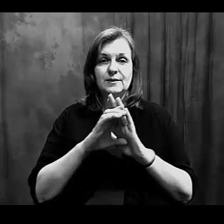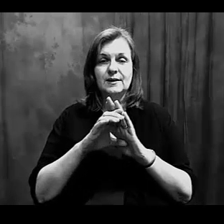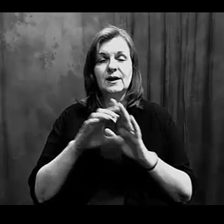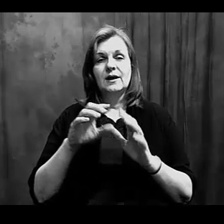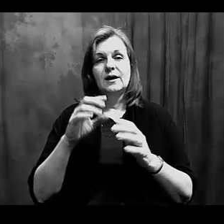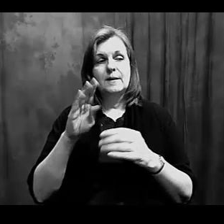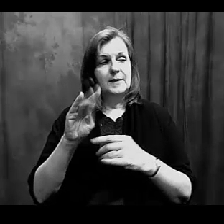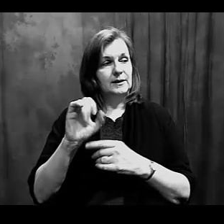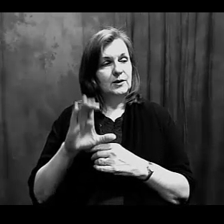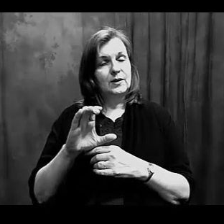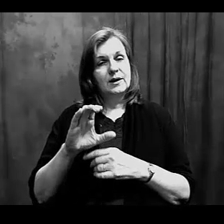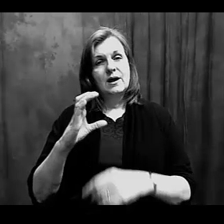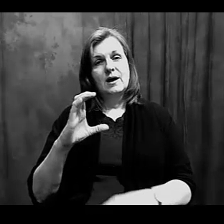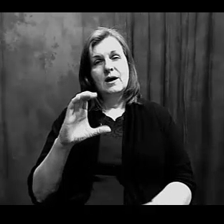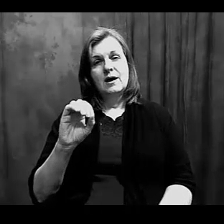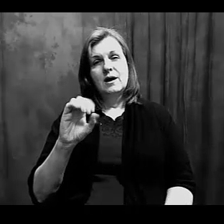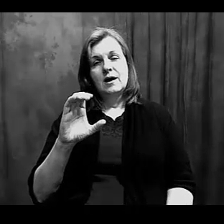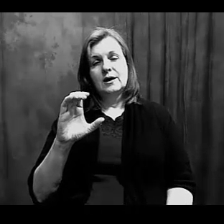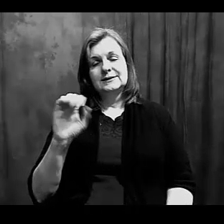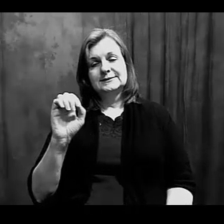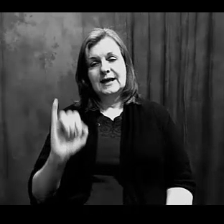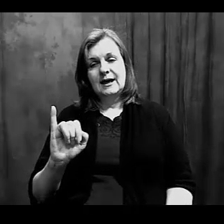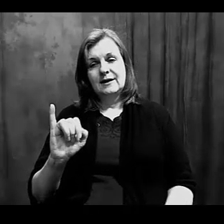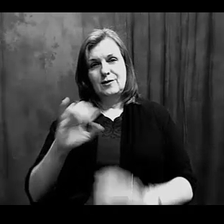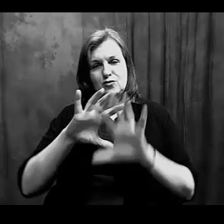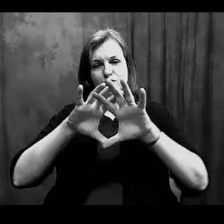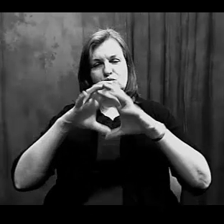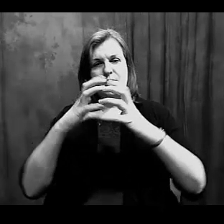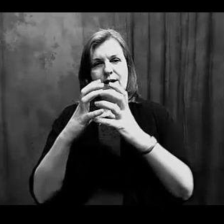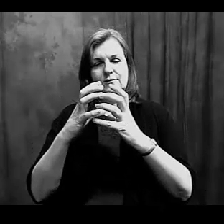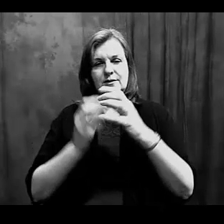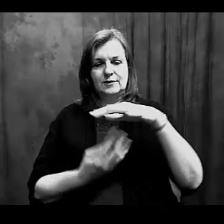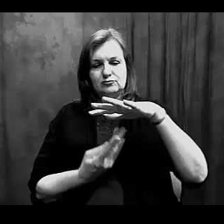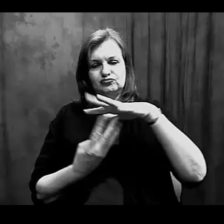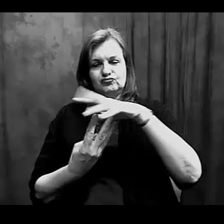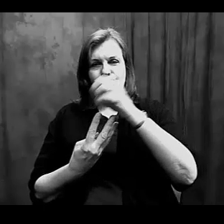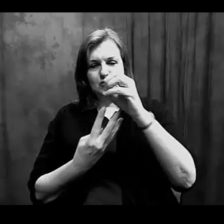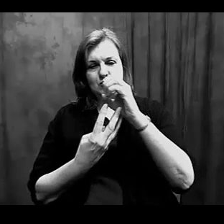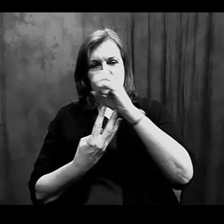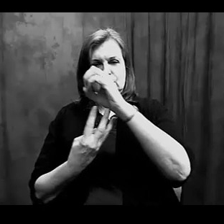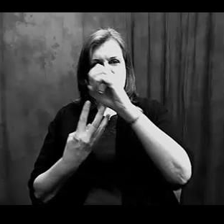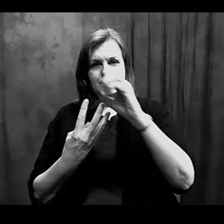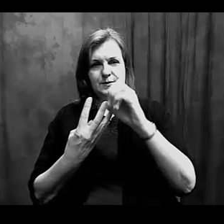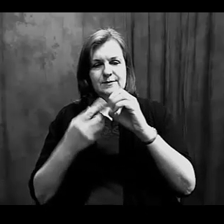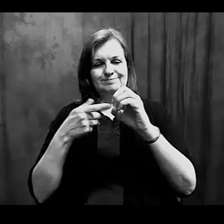you see some bacteria here cocci in particular because they are round